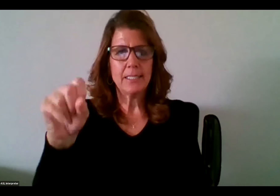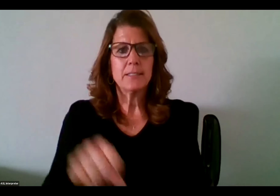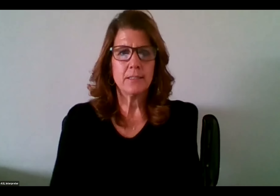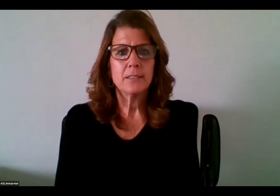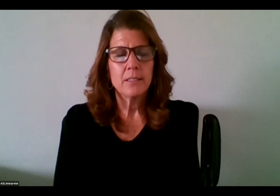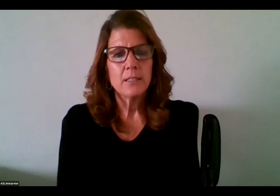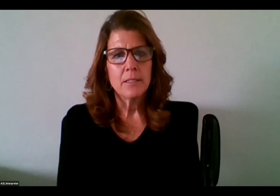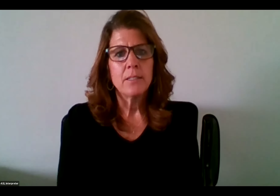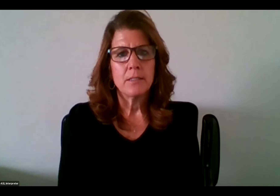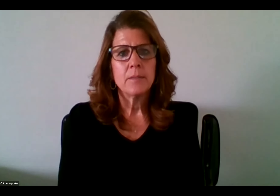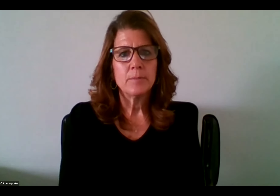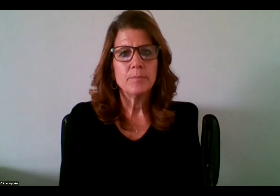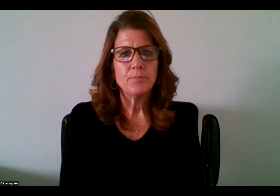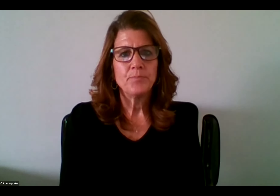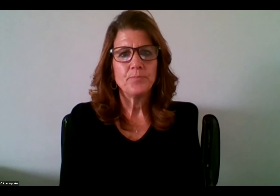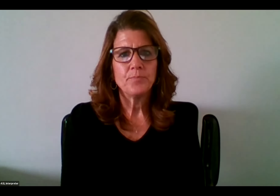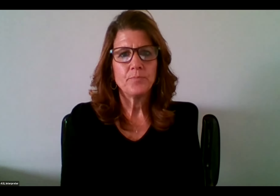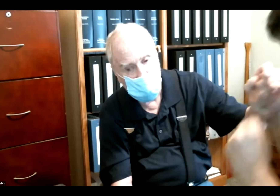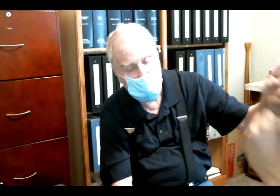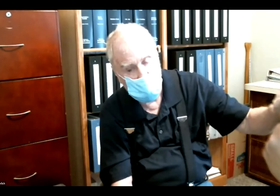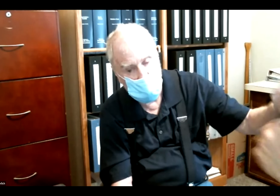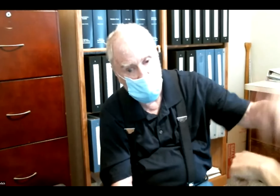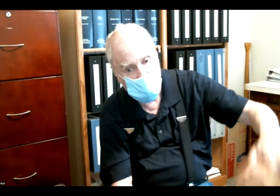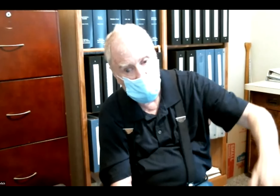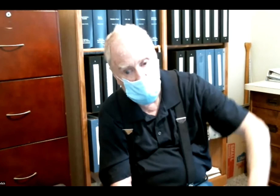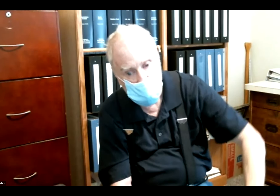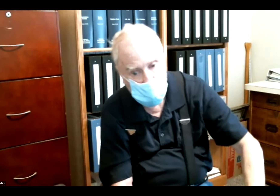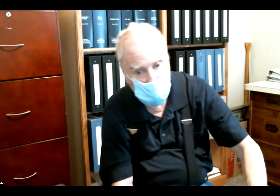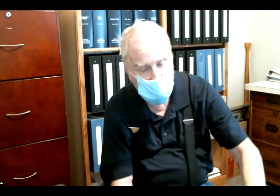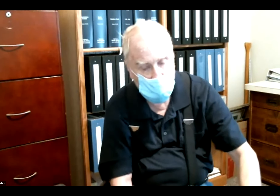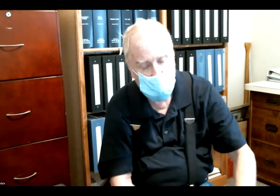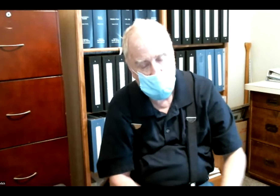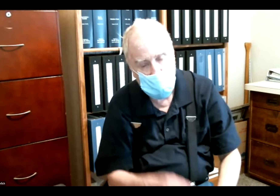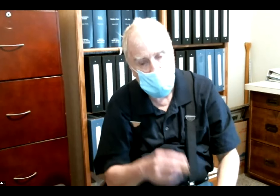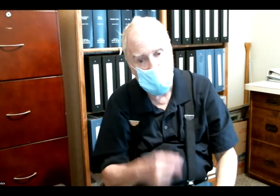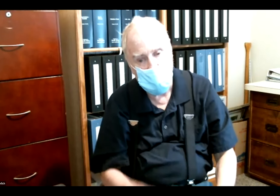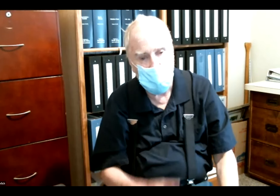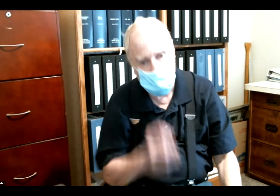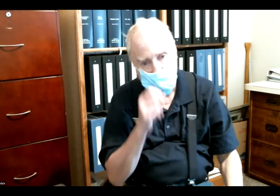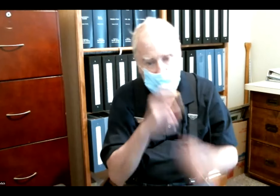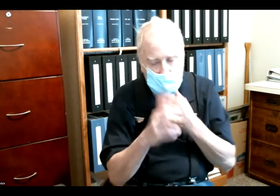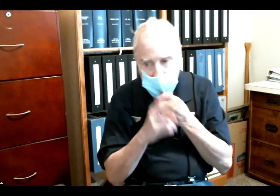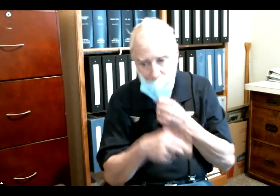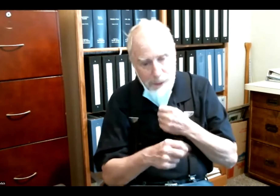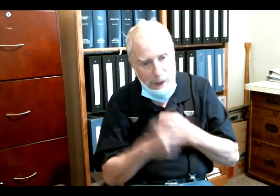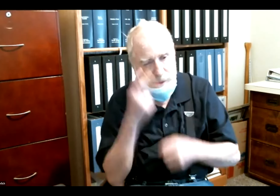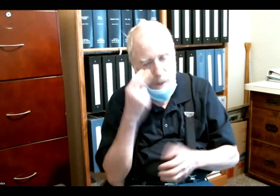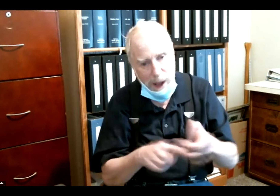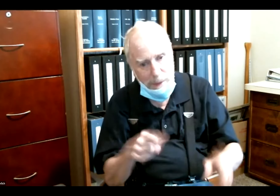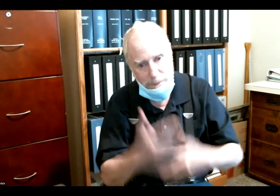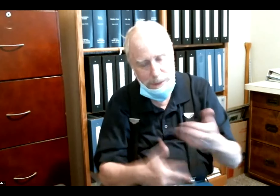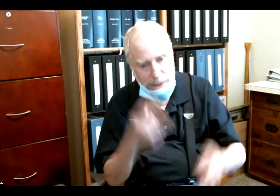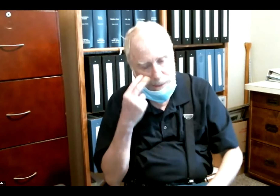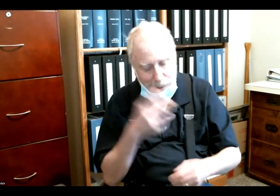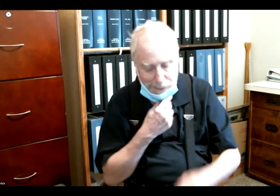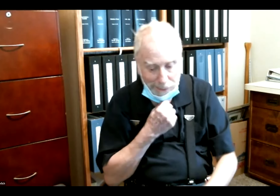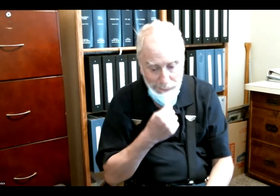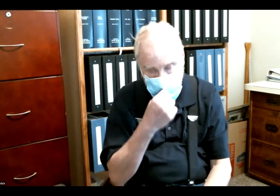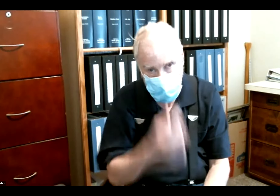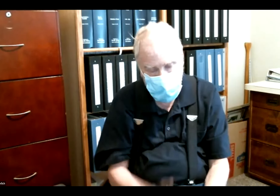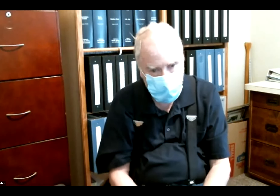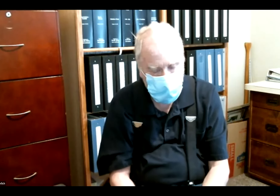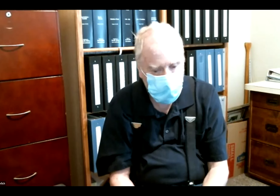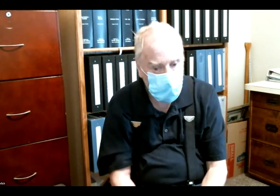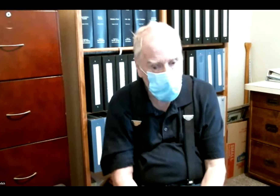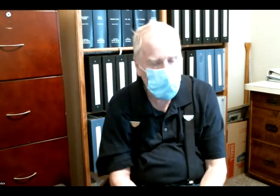and shared that. They have shared it with me.